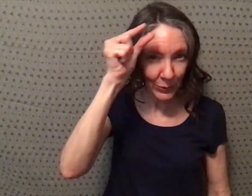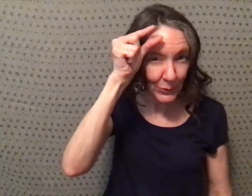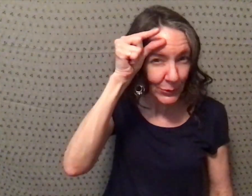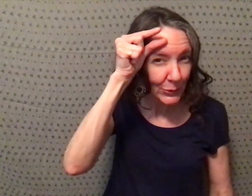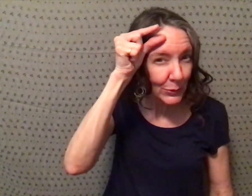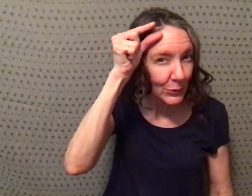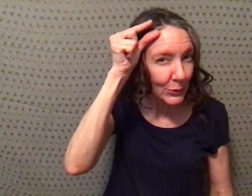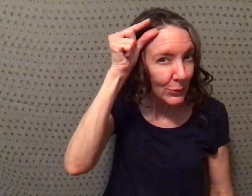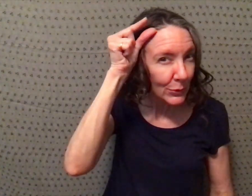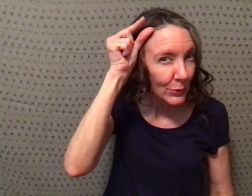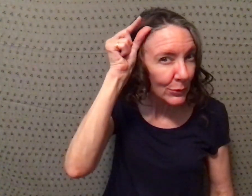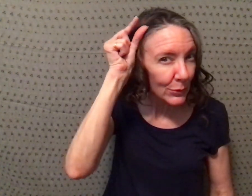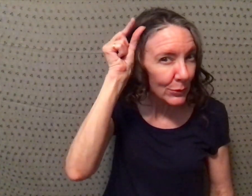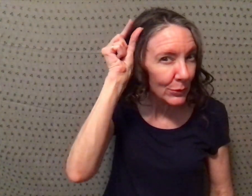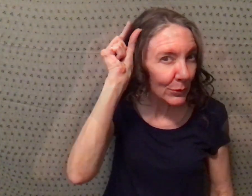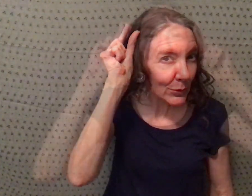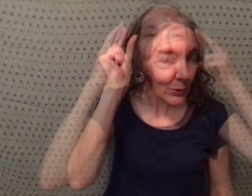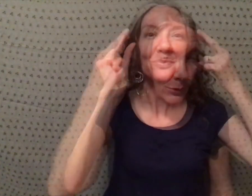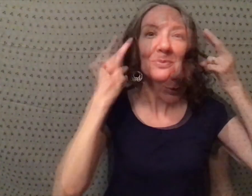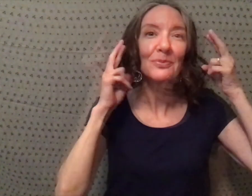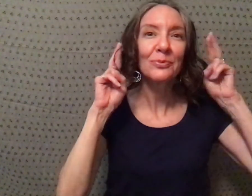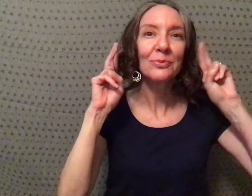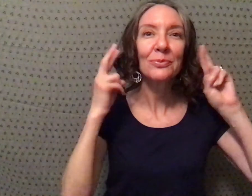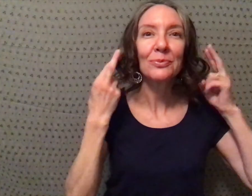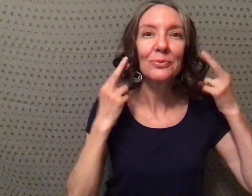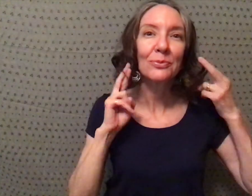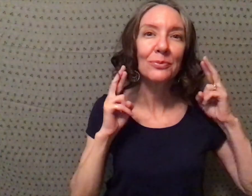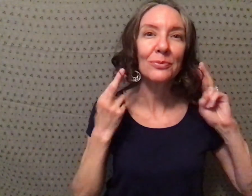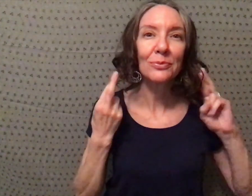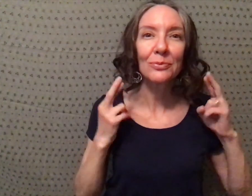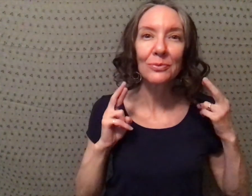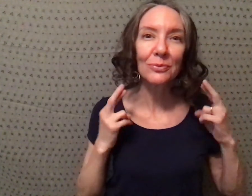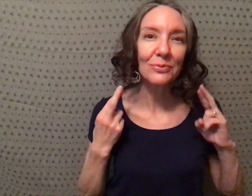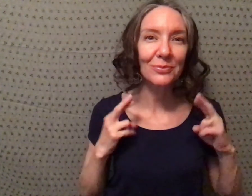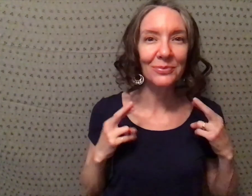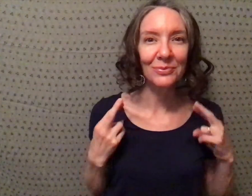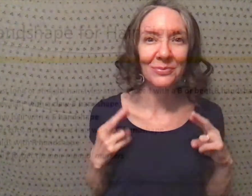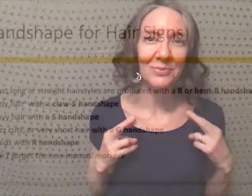with a G handshape. Braids are shown with